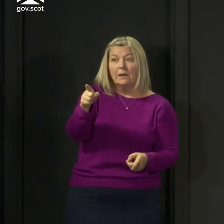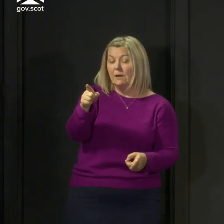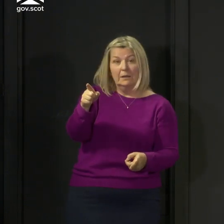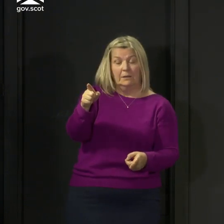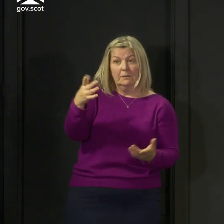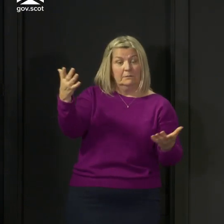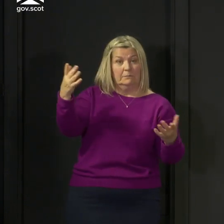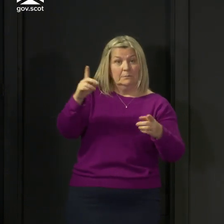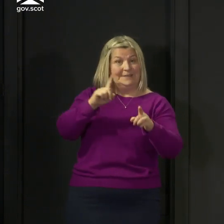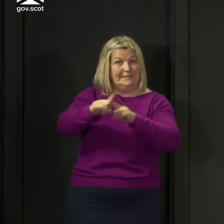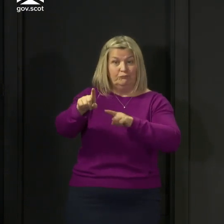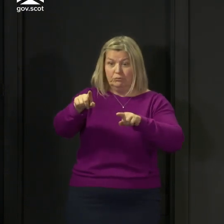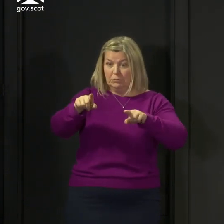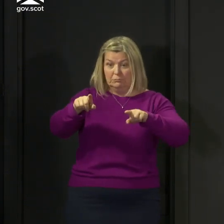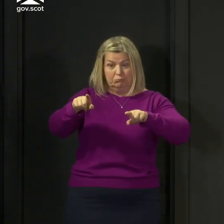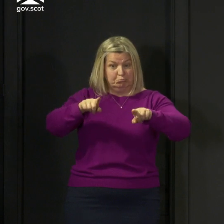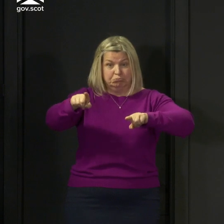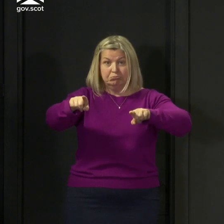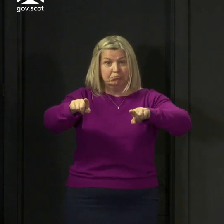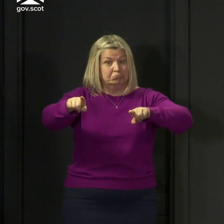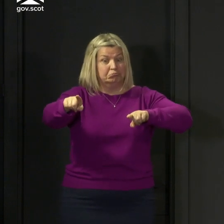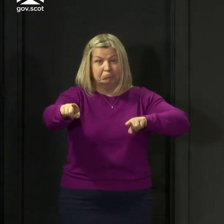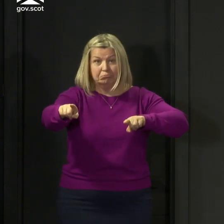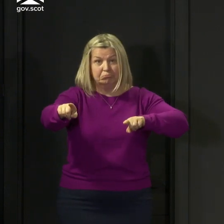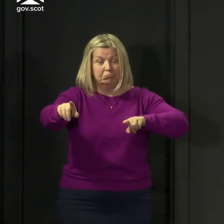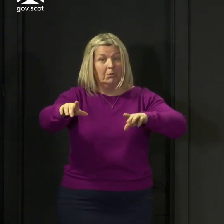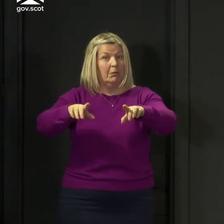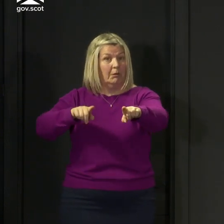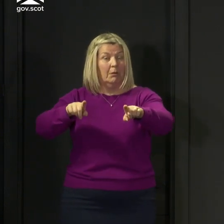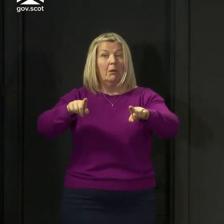and no doubt they have their own evidence-based reasons for doing that. In Italy, different